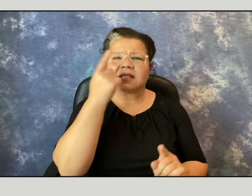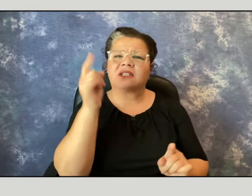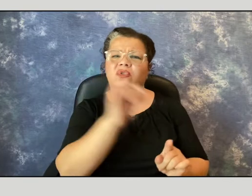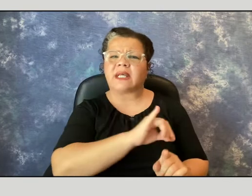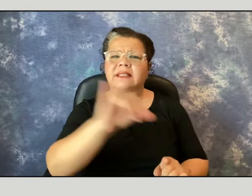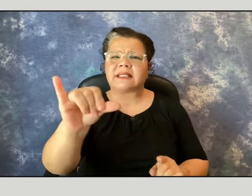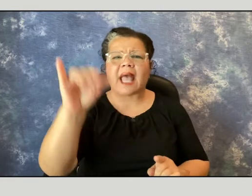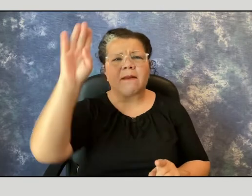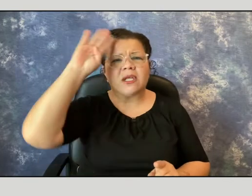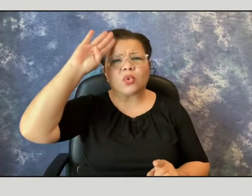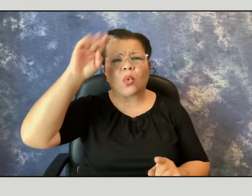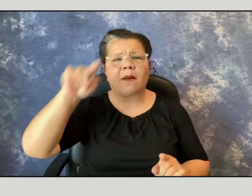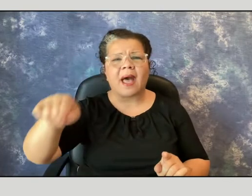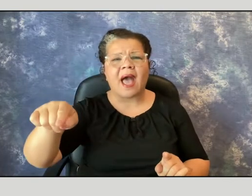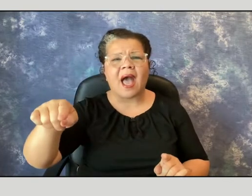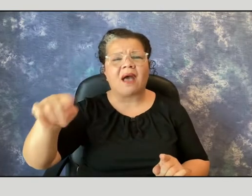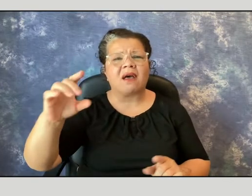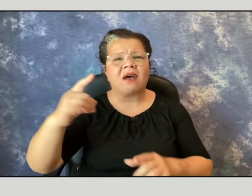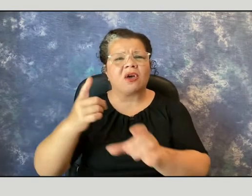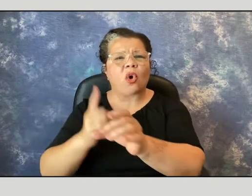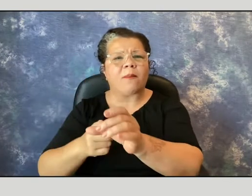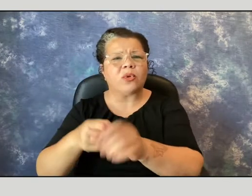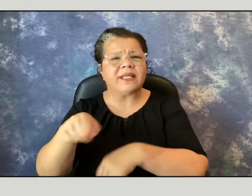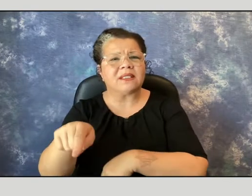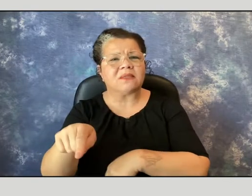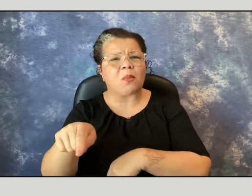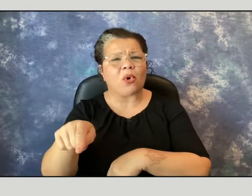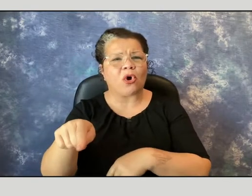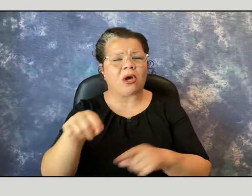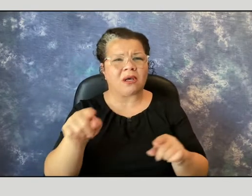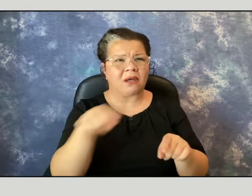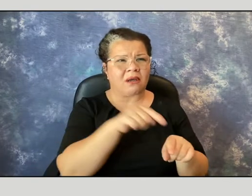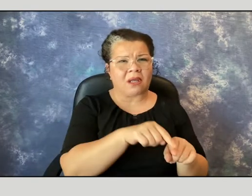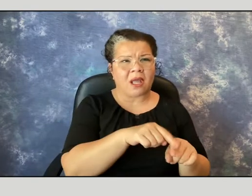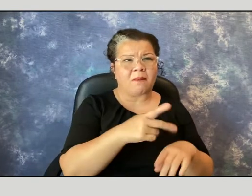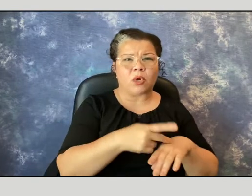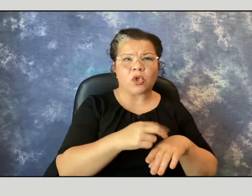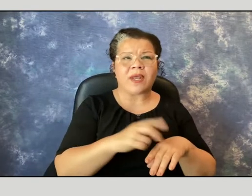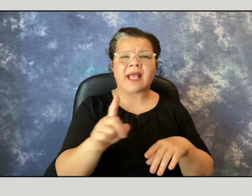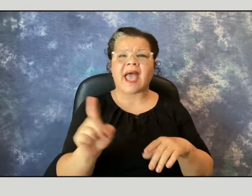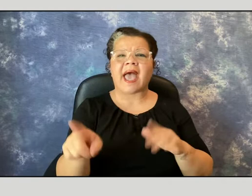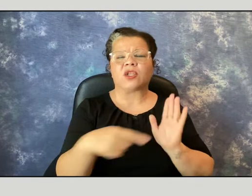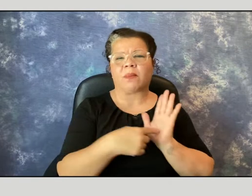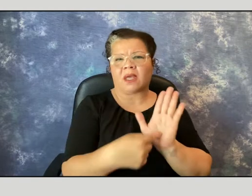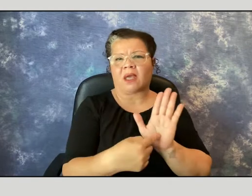and Puerto Rico had to be the US pearl to show what capitalism could do.